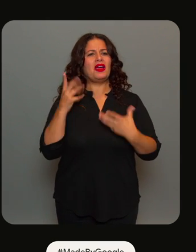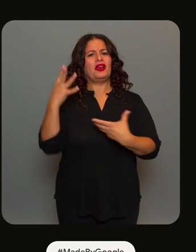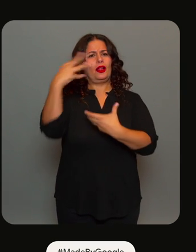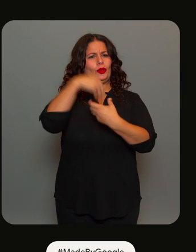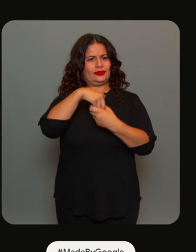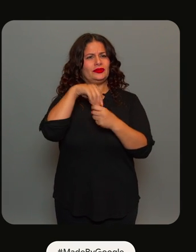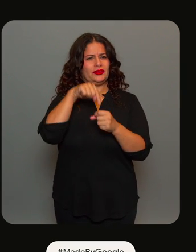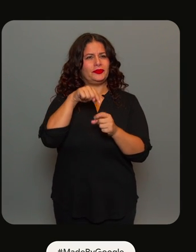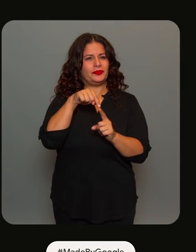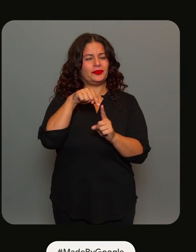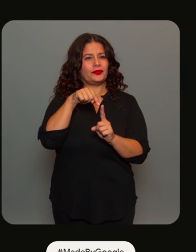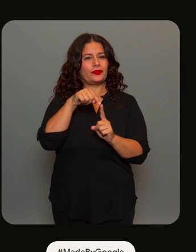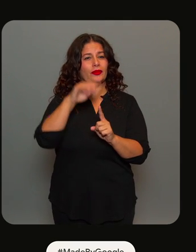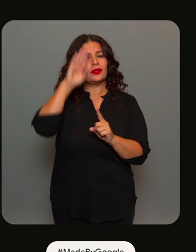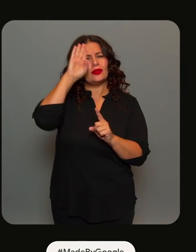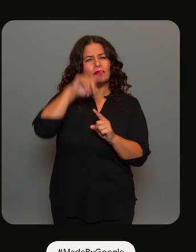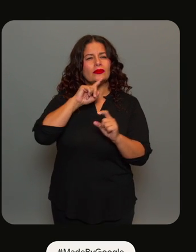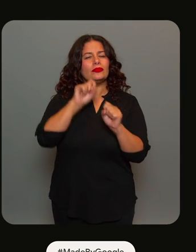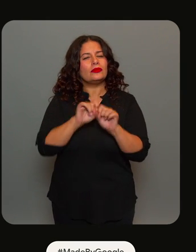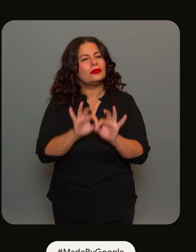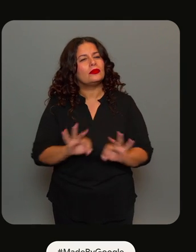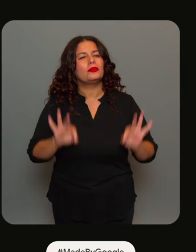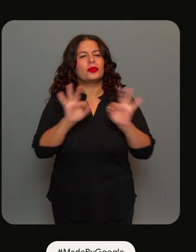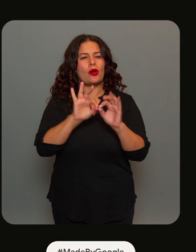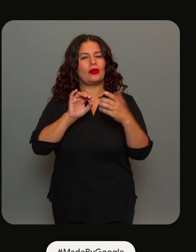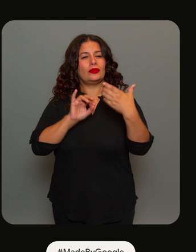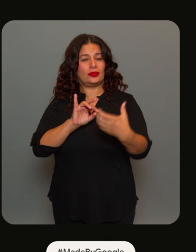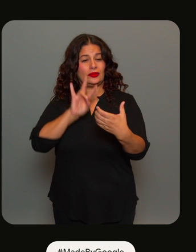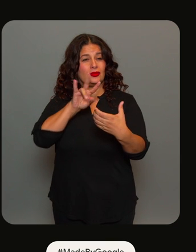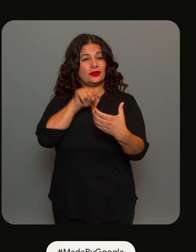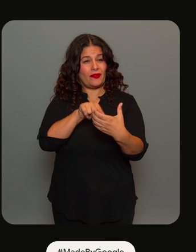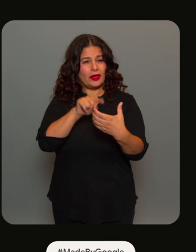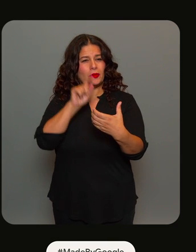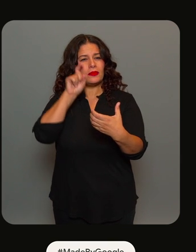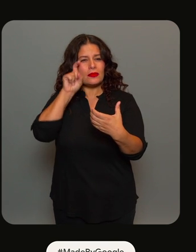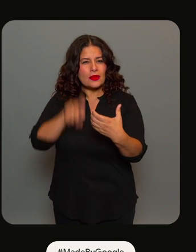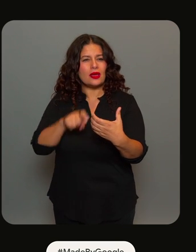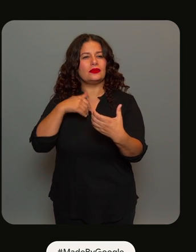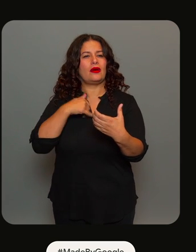It's absolutely critical that Pixel 7's improved photo quality